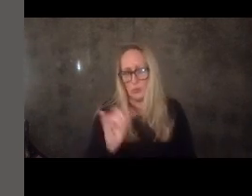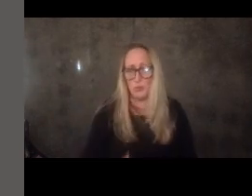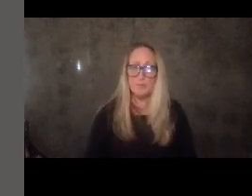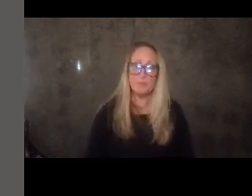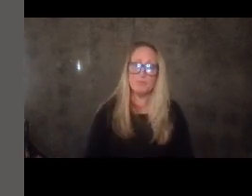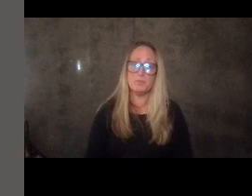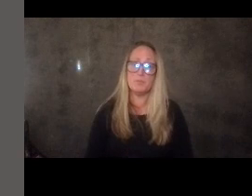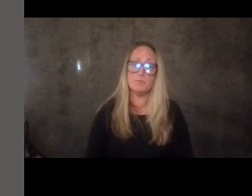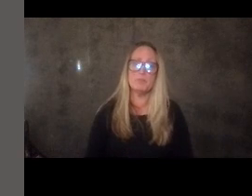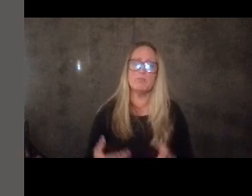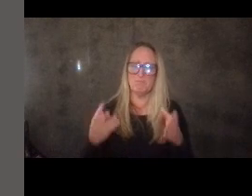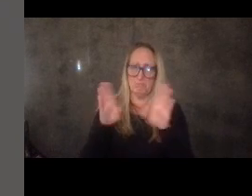Go ahead and close this.